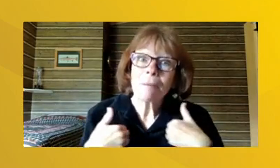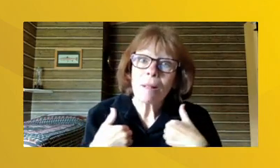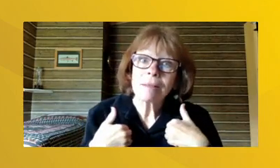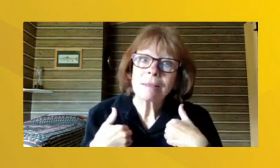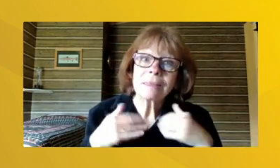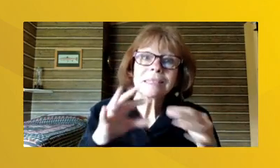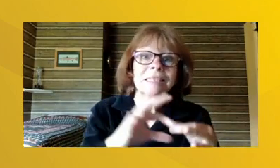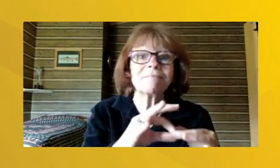units.